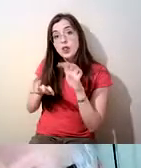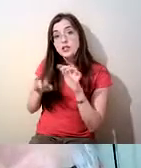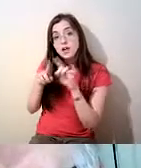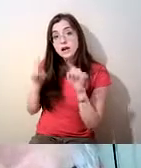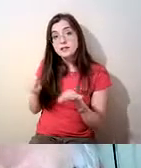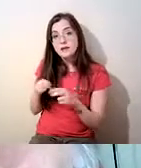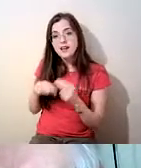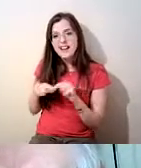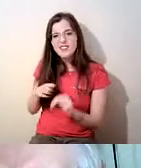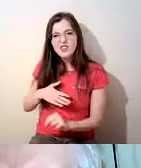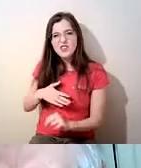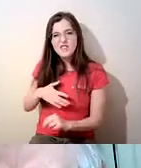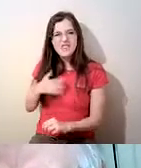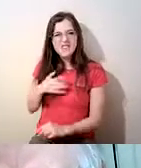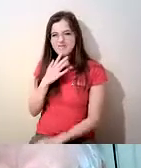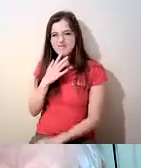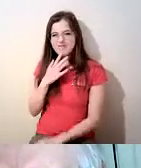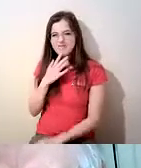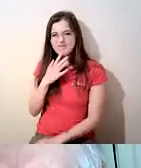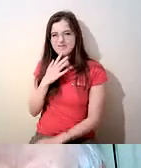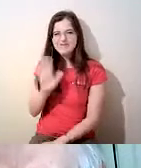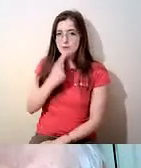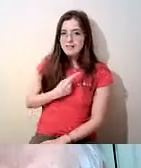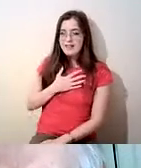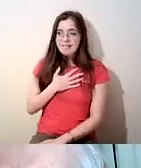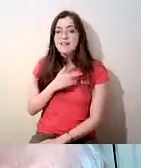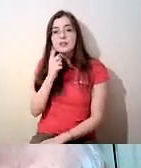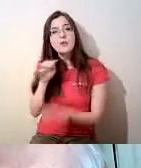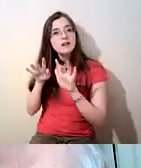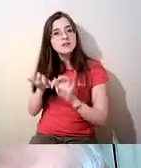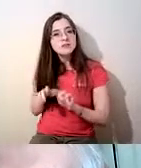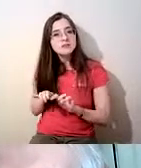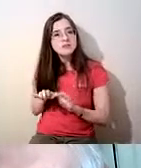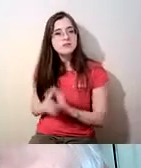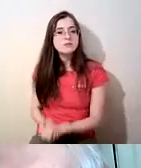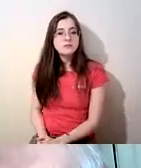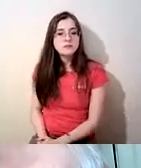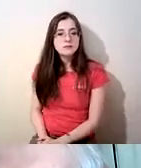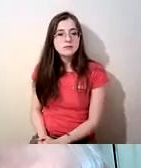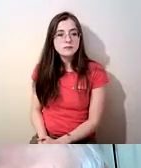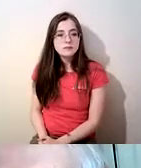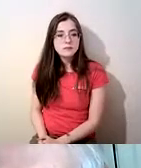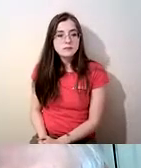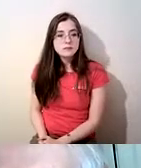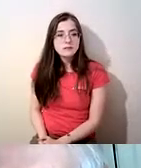do not feel like they want to share informally feel free to also type your comments on the chat